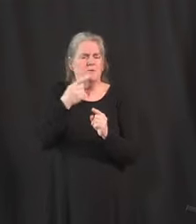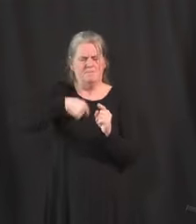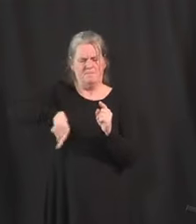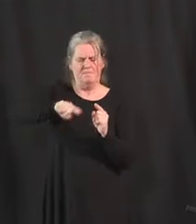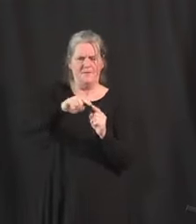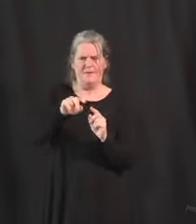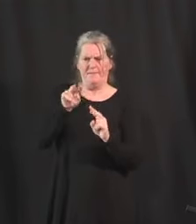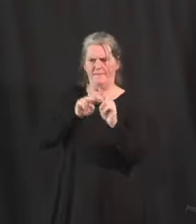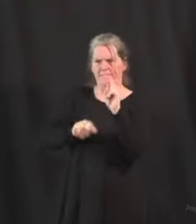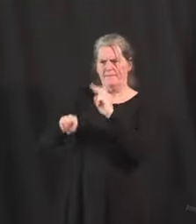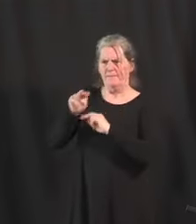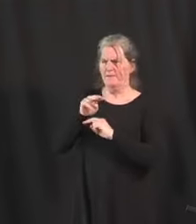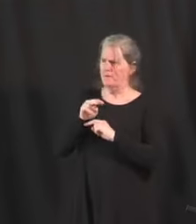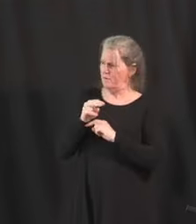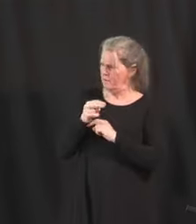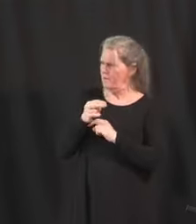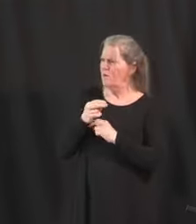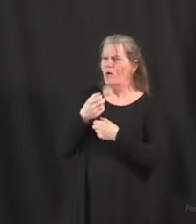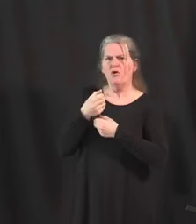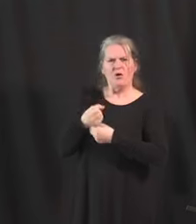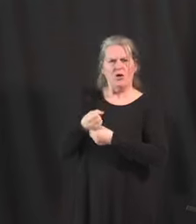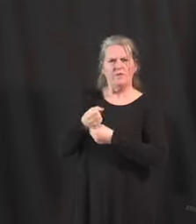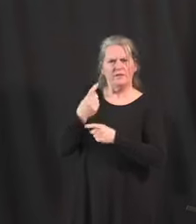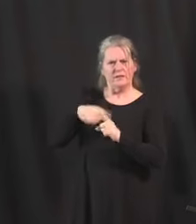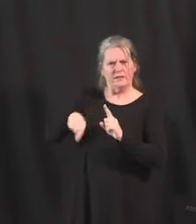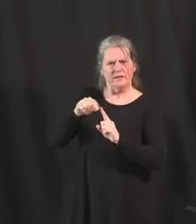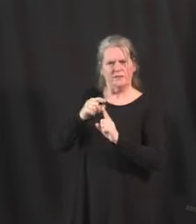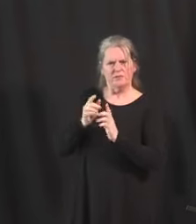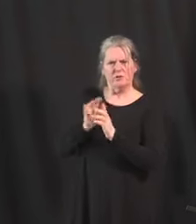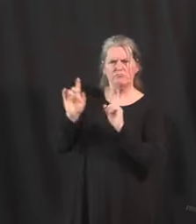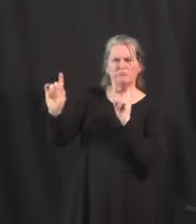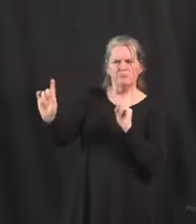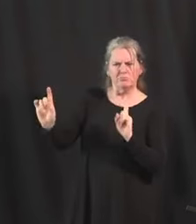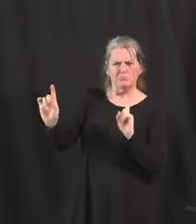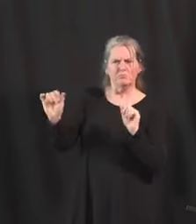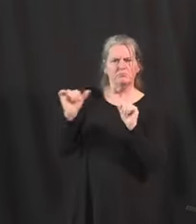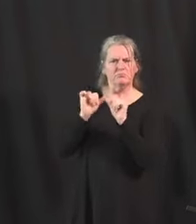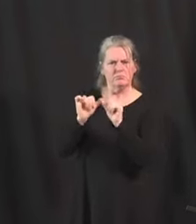AND BASED ON THE OBSERVATIONS THAT WE'RE MAKING AND AGAIN WITH